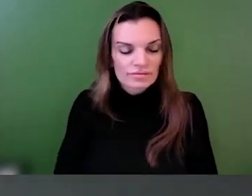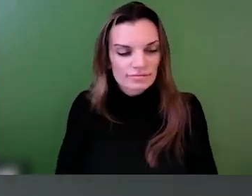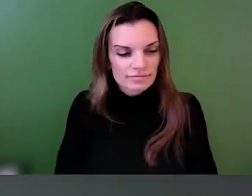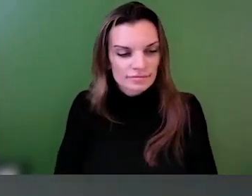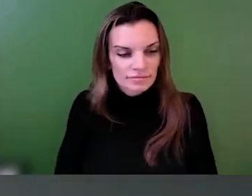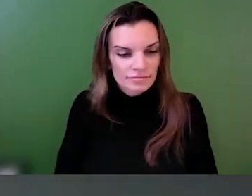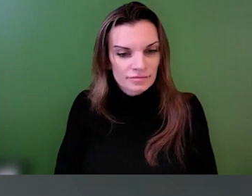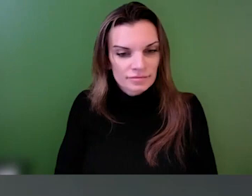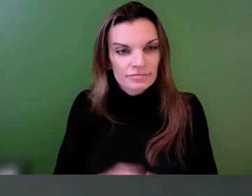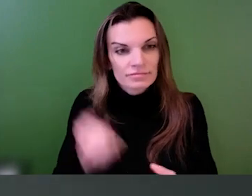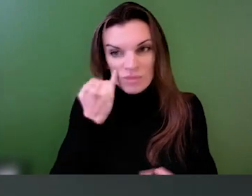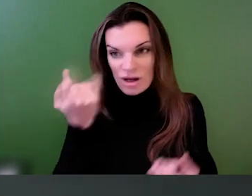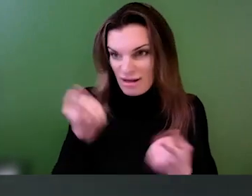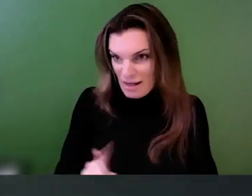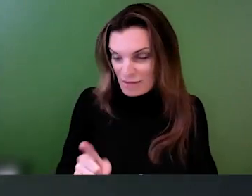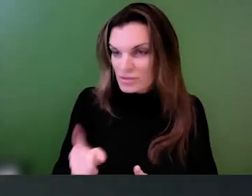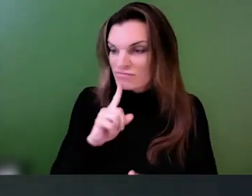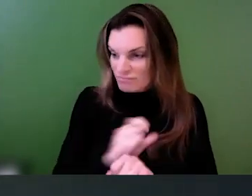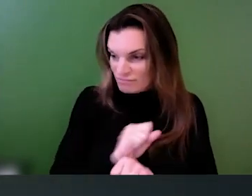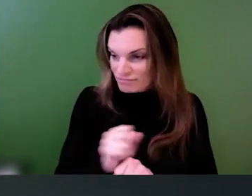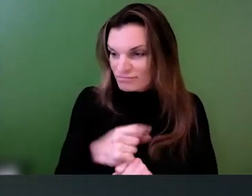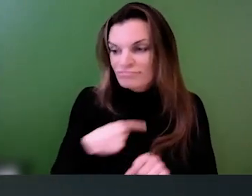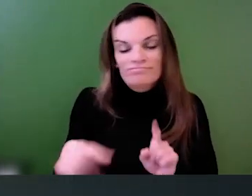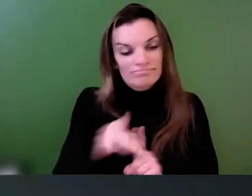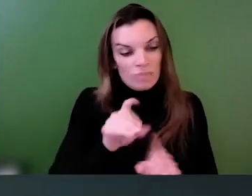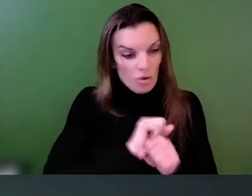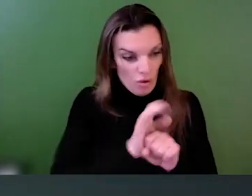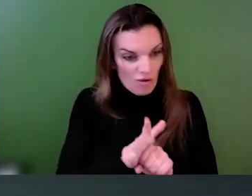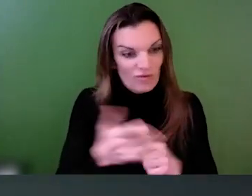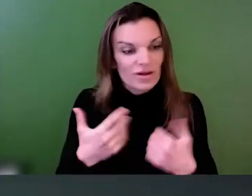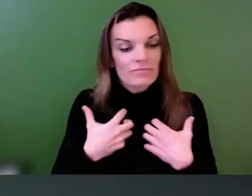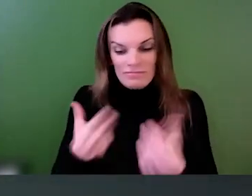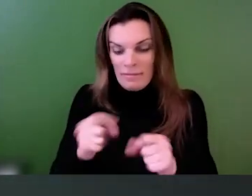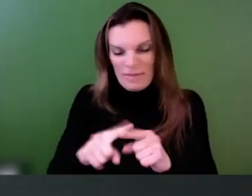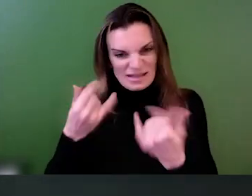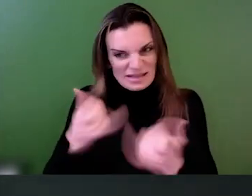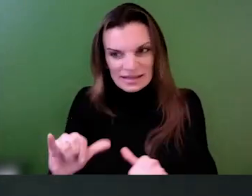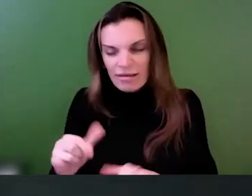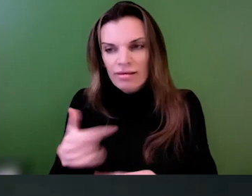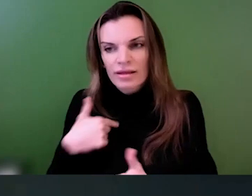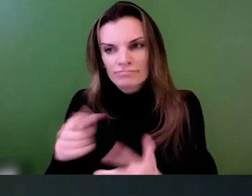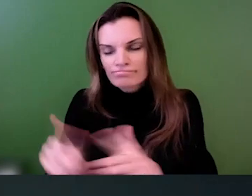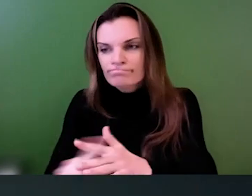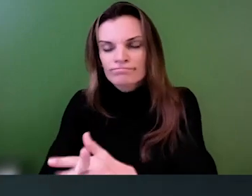experiencing long COVID symptoms, what should they do? So what are some tips for self